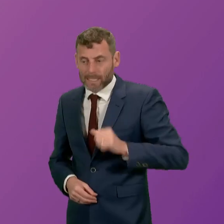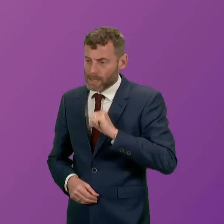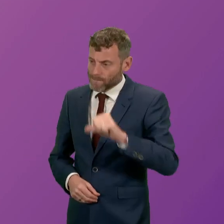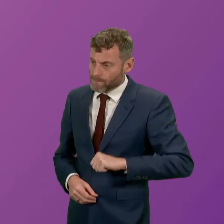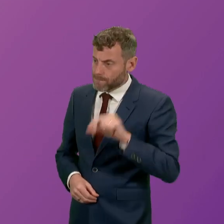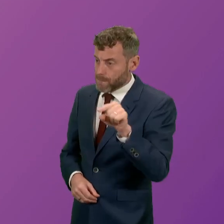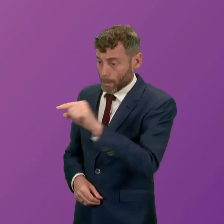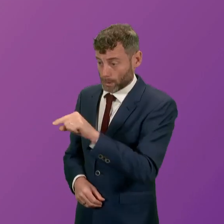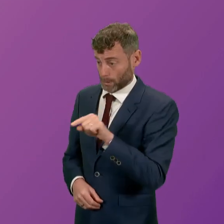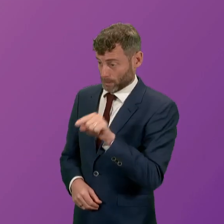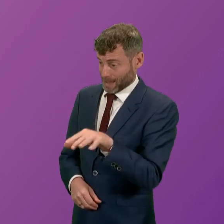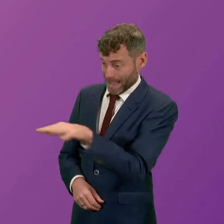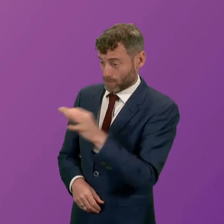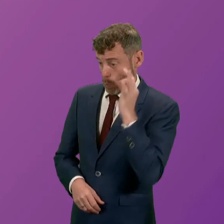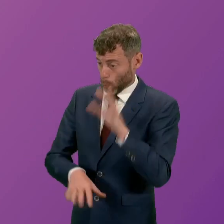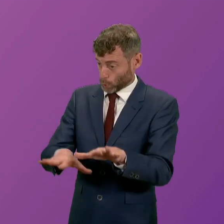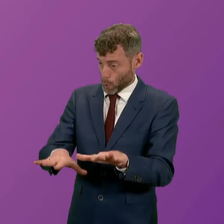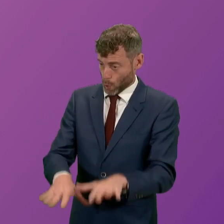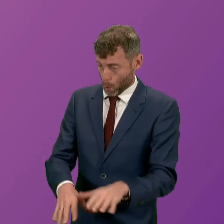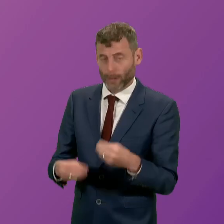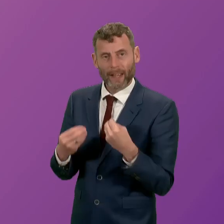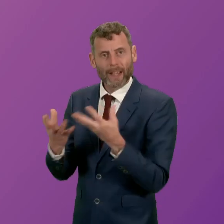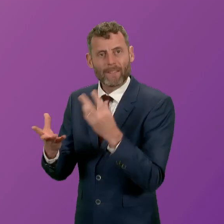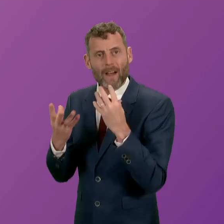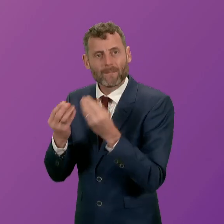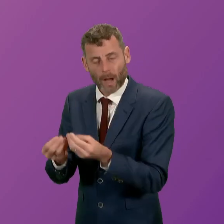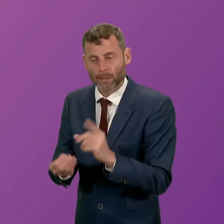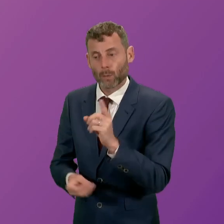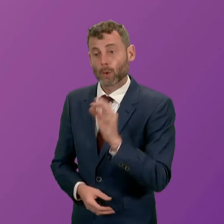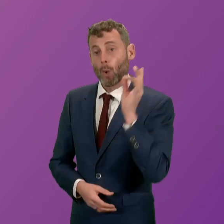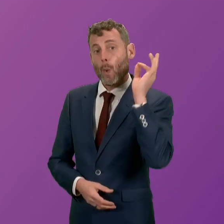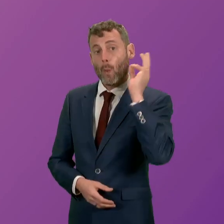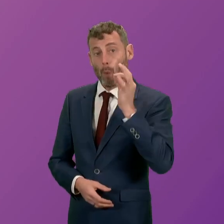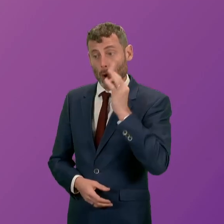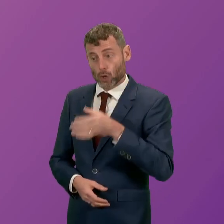and has provided them with advice. Public drinking water supply in those areas is not affected.